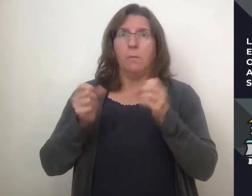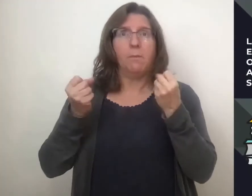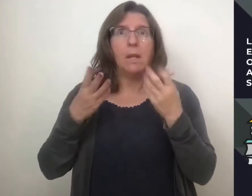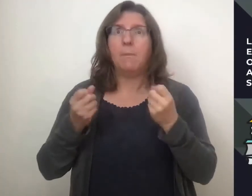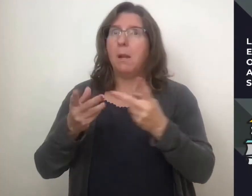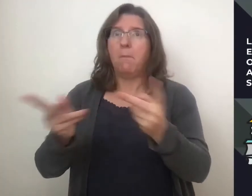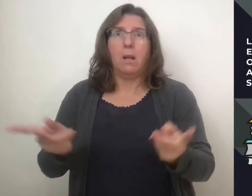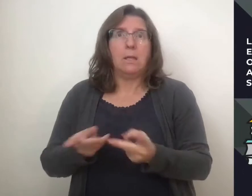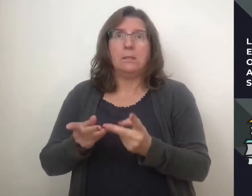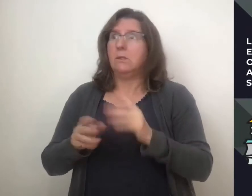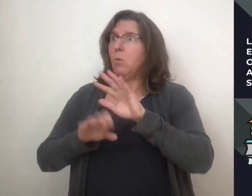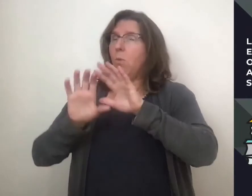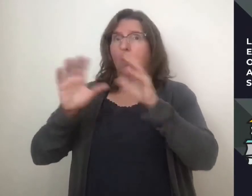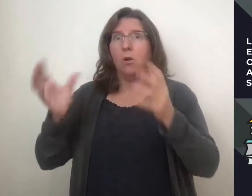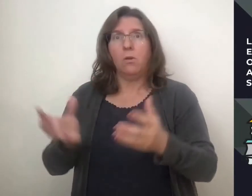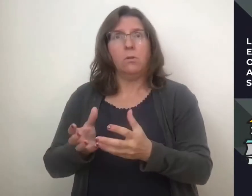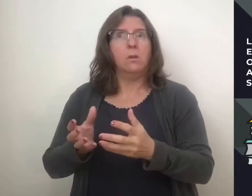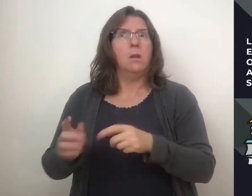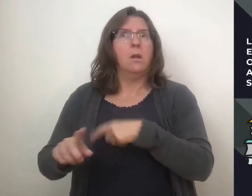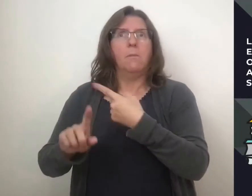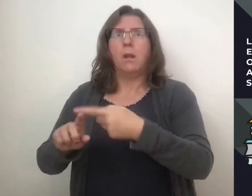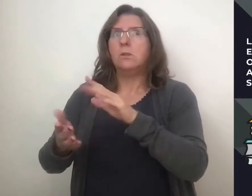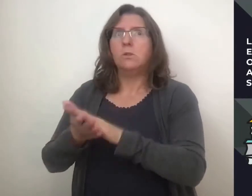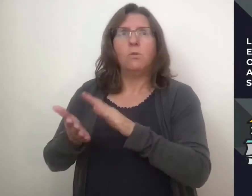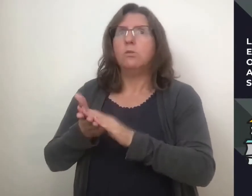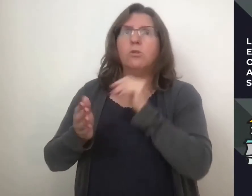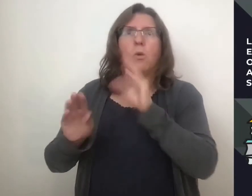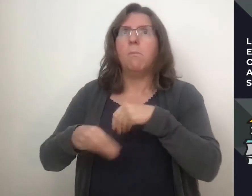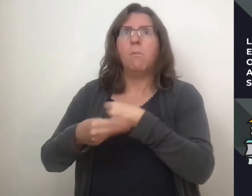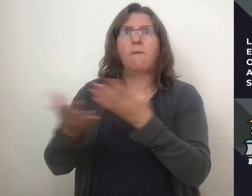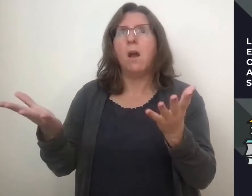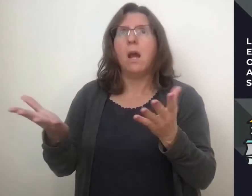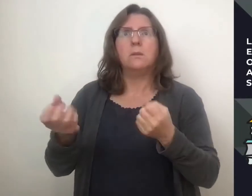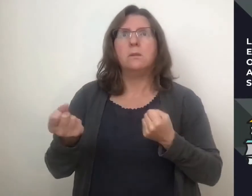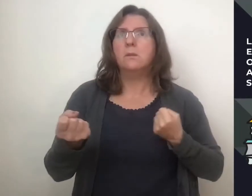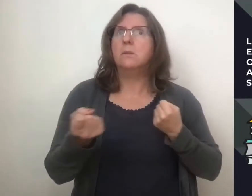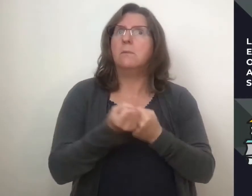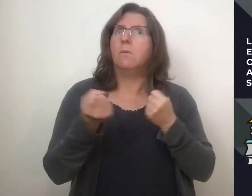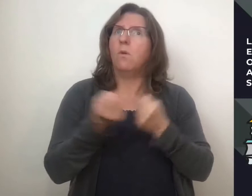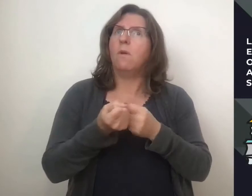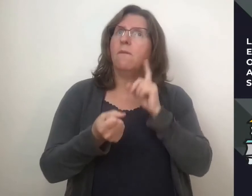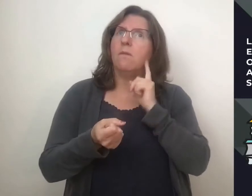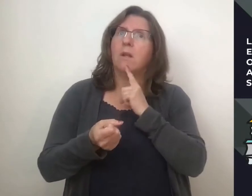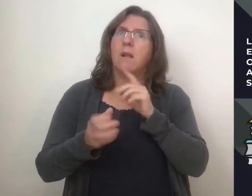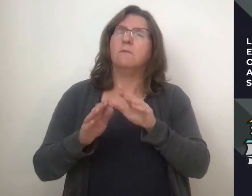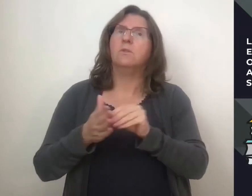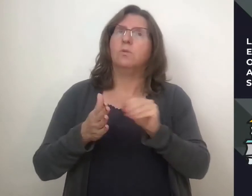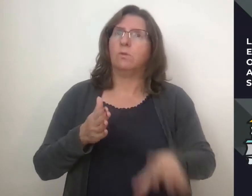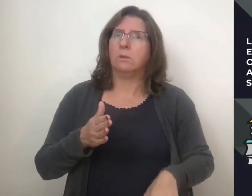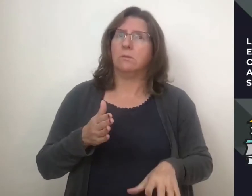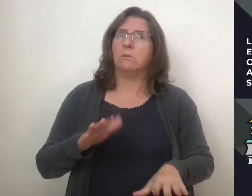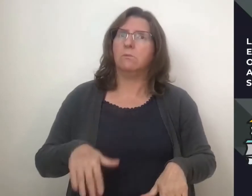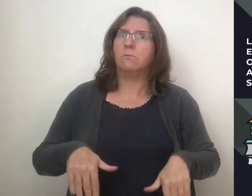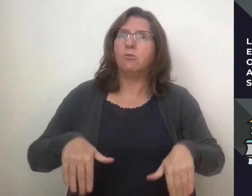There are many places in the world where schools and services are lacking.